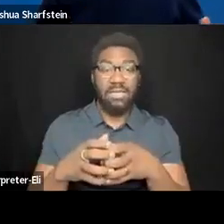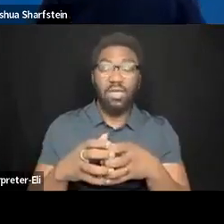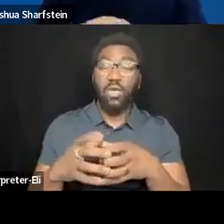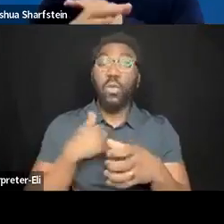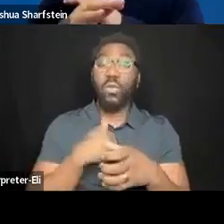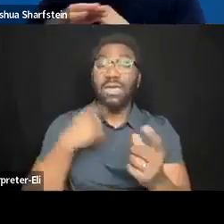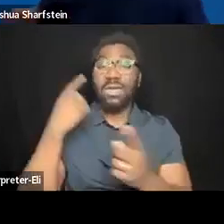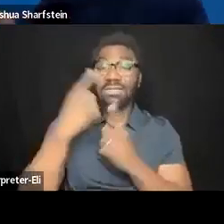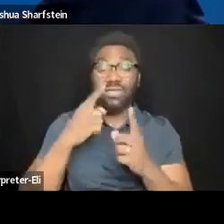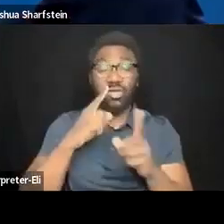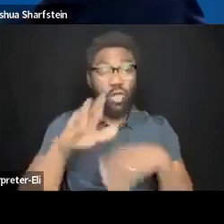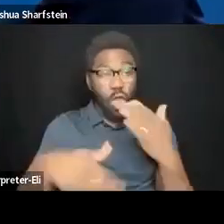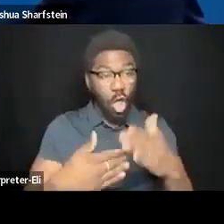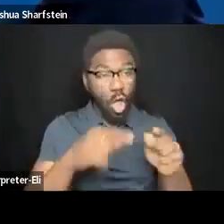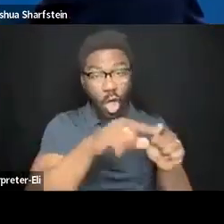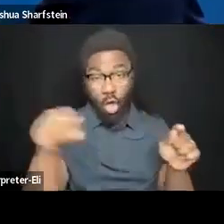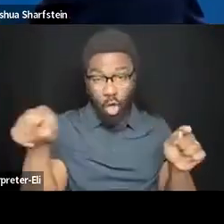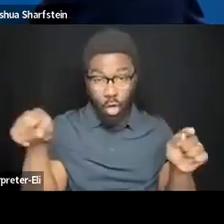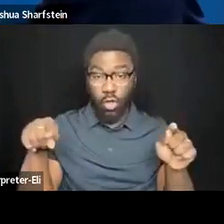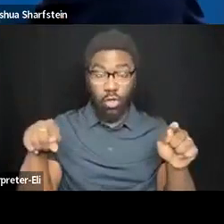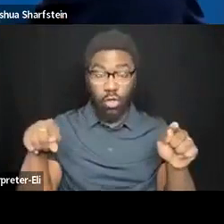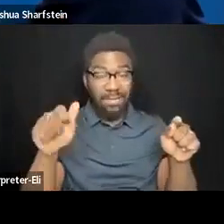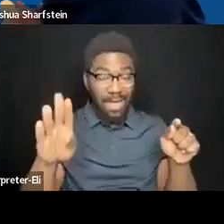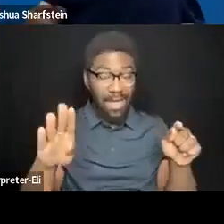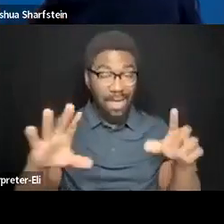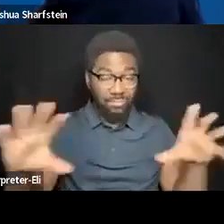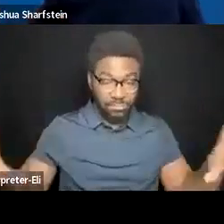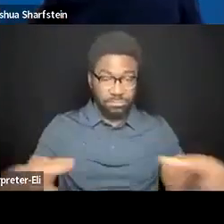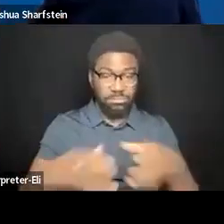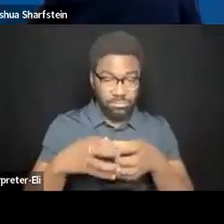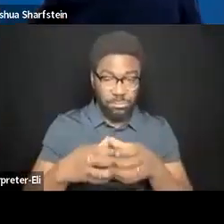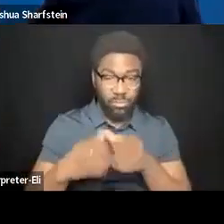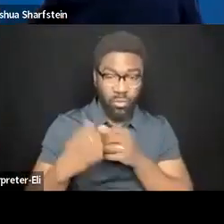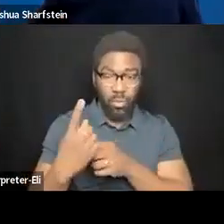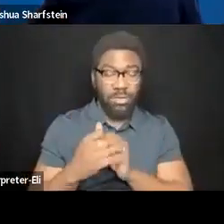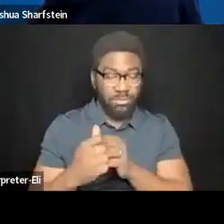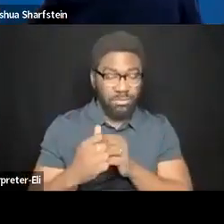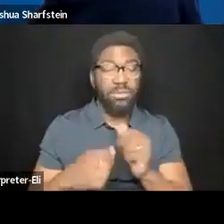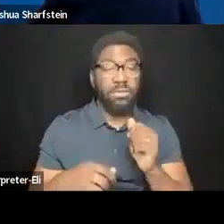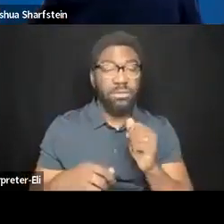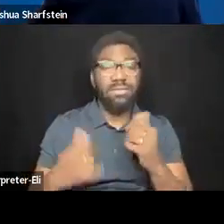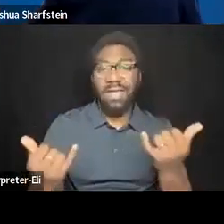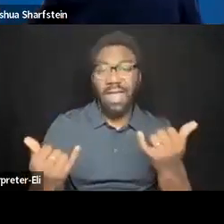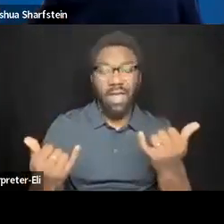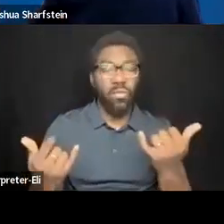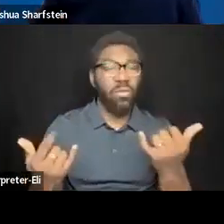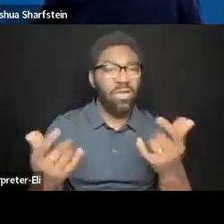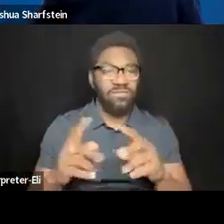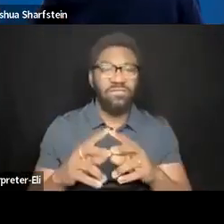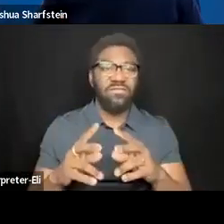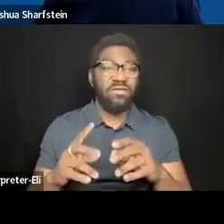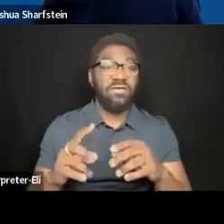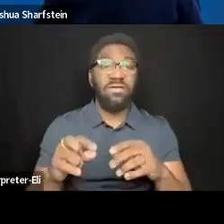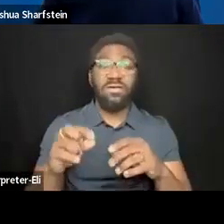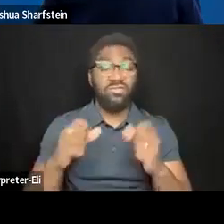We now have a very decentralized system. And the recommendation actually does give FDA flexibility. It says, I'm sorry, CDC flexibility.